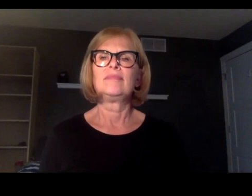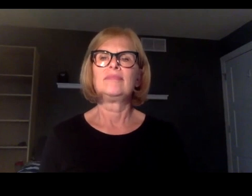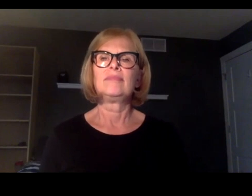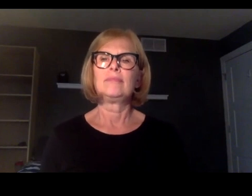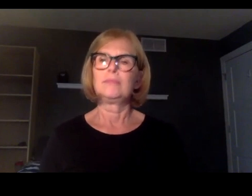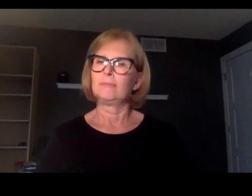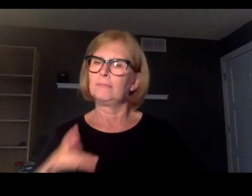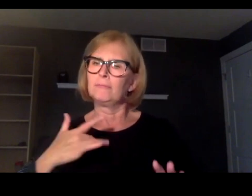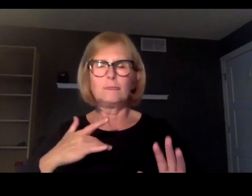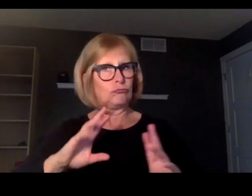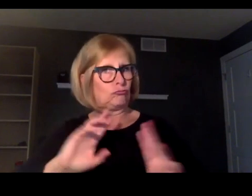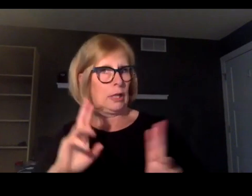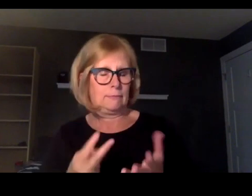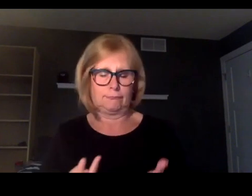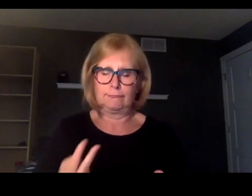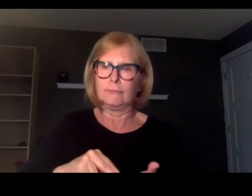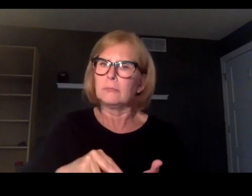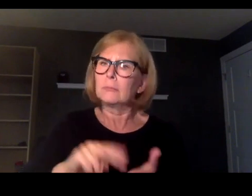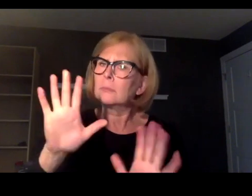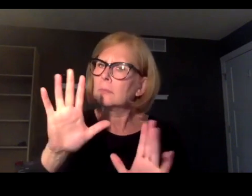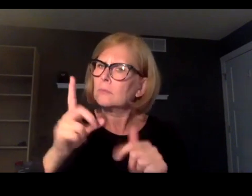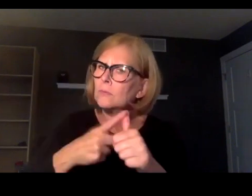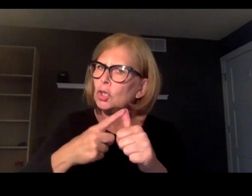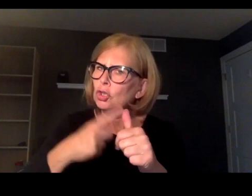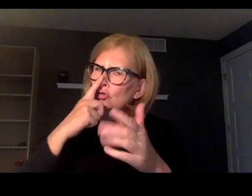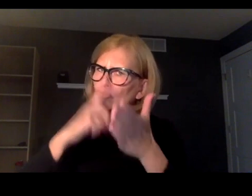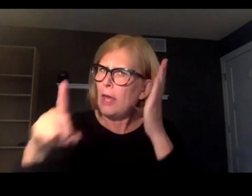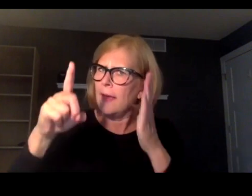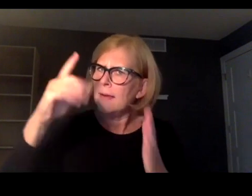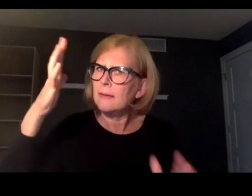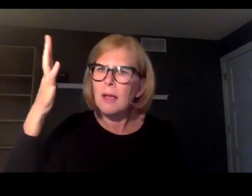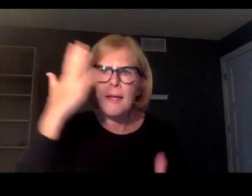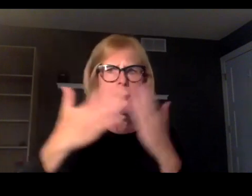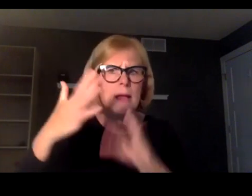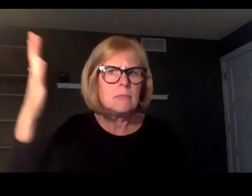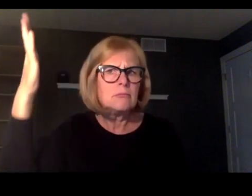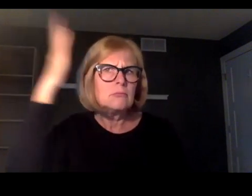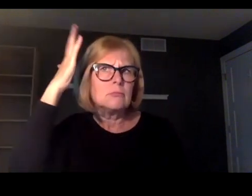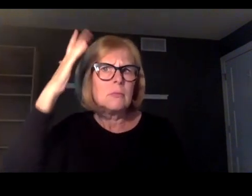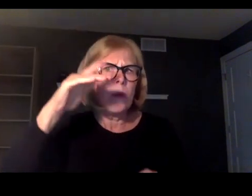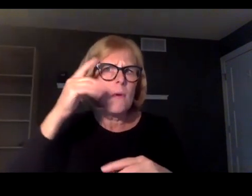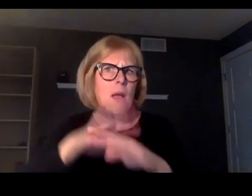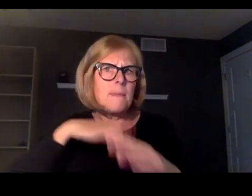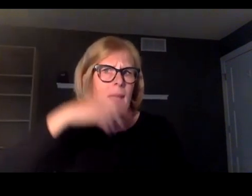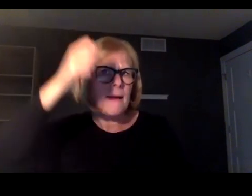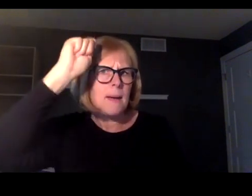But before standing up he felt with his hand to make sure his caps were in the right place.